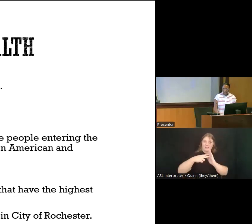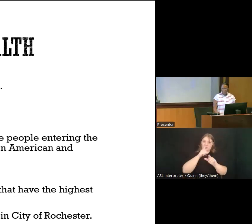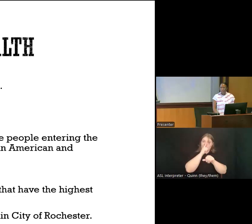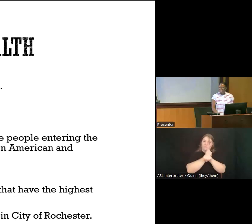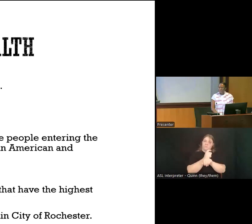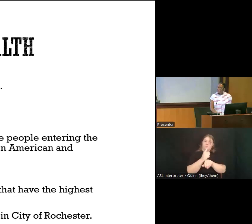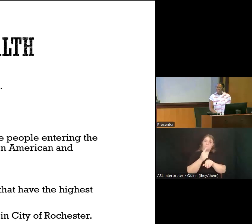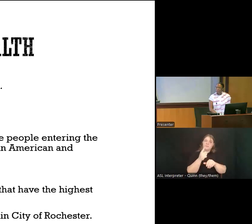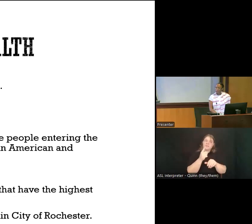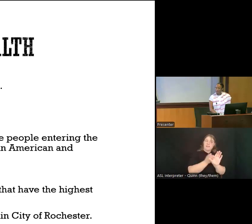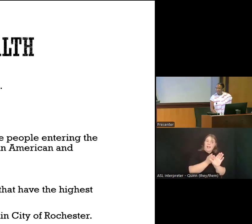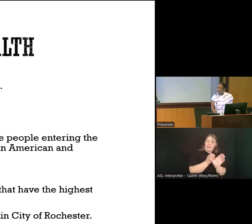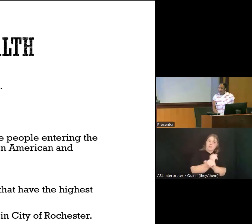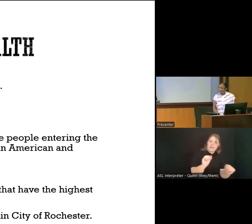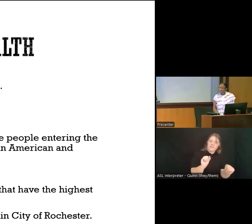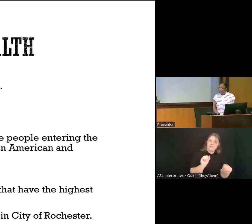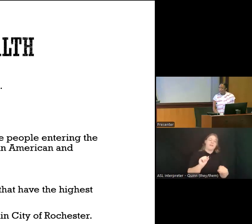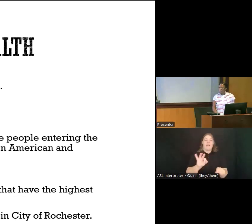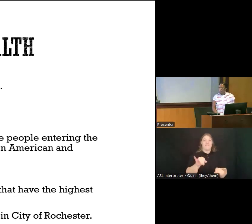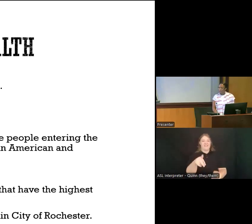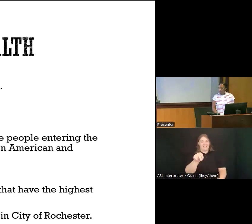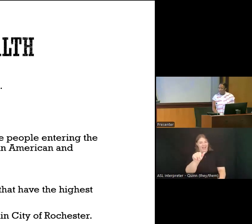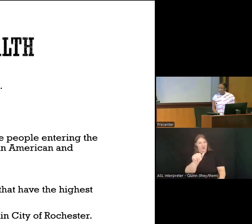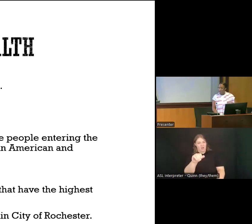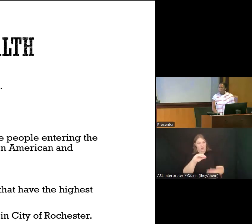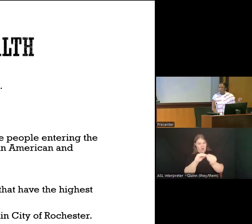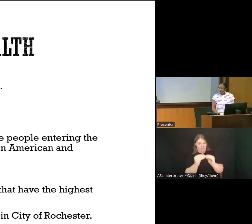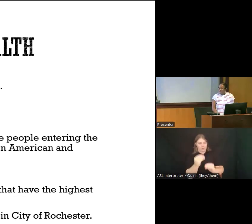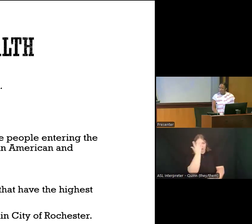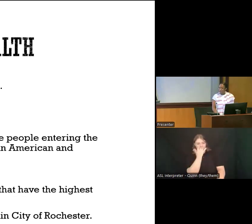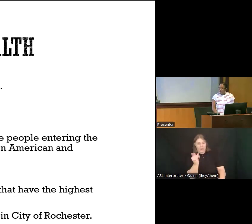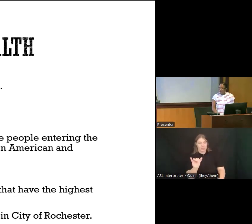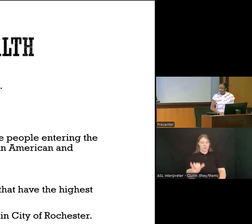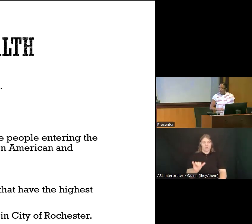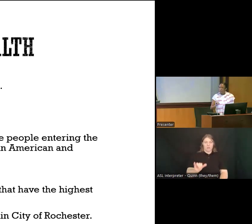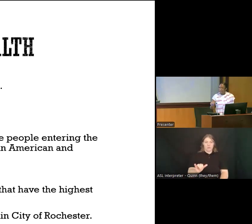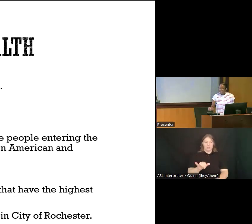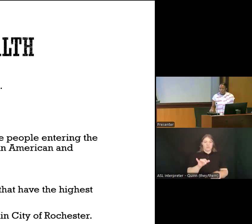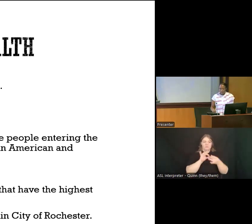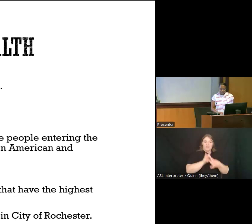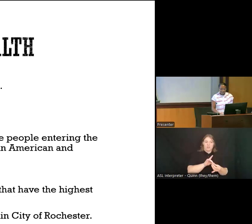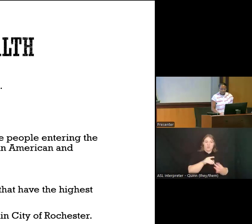safe if this is what our data is telling us both about providers of color and patients of